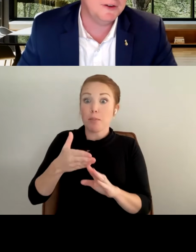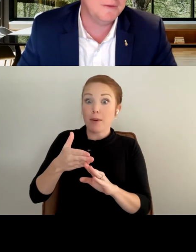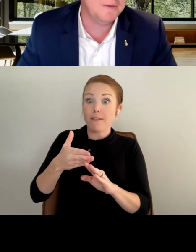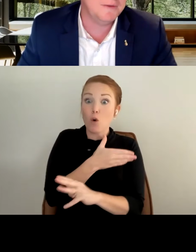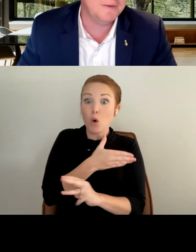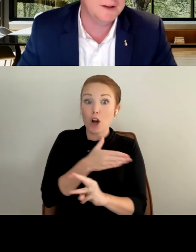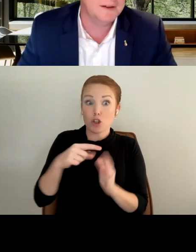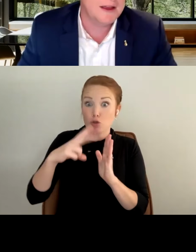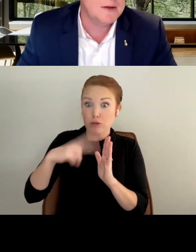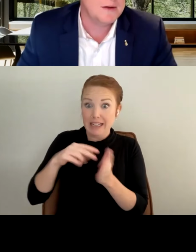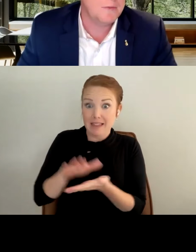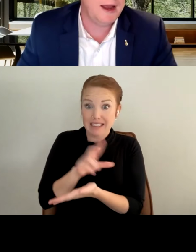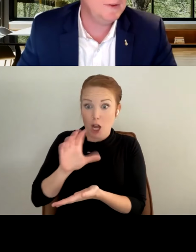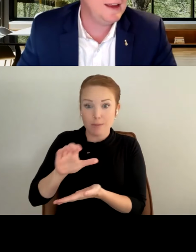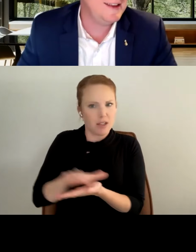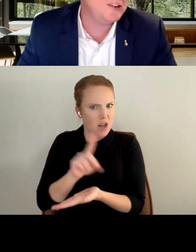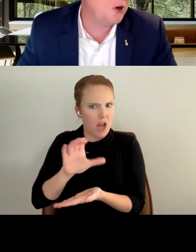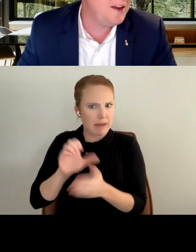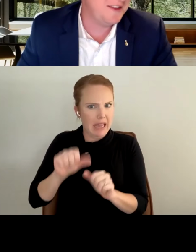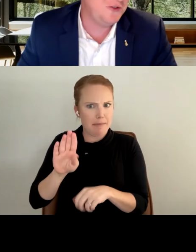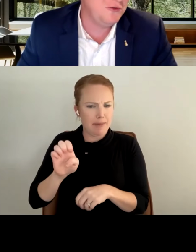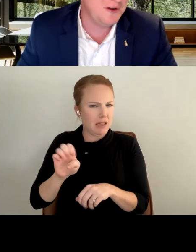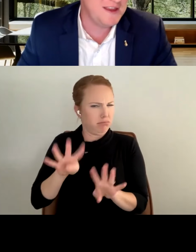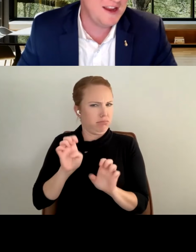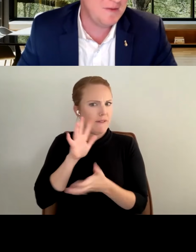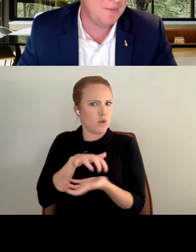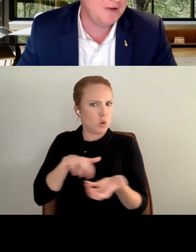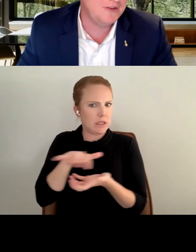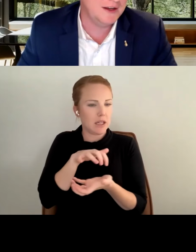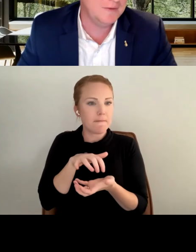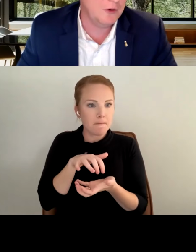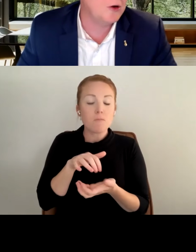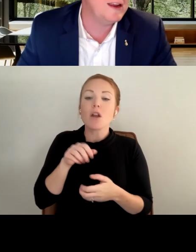documents are confusing, what I would say is go into the tool you're thinking about purchasing or